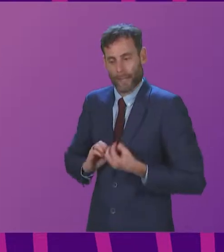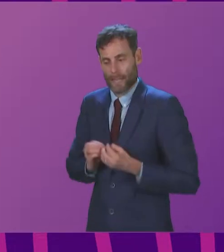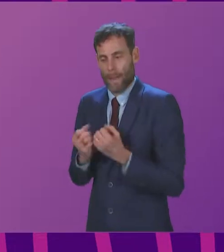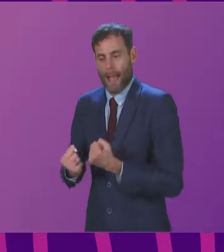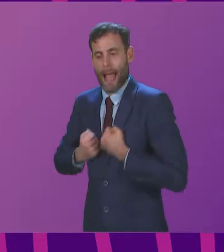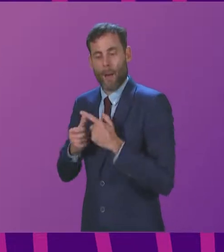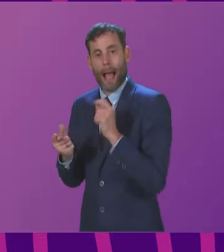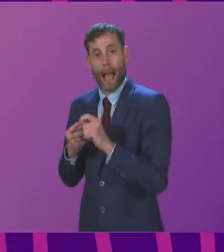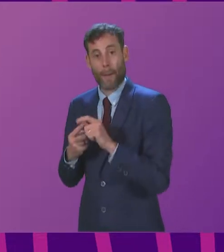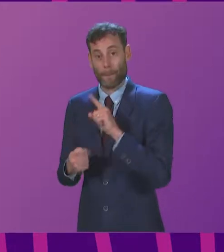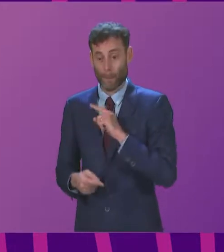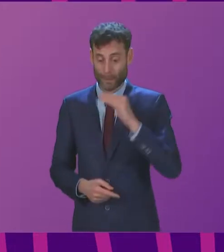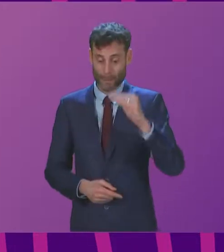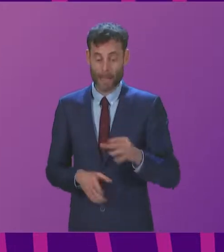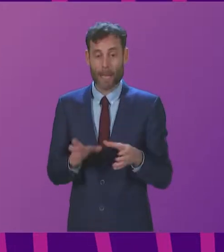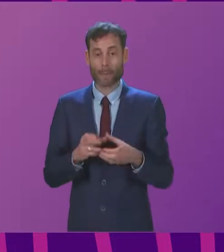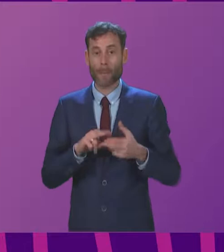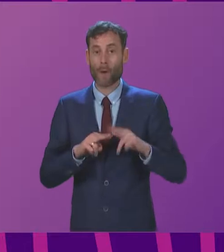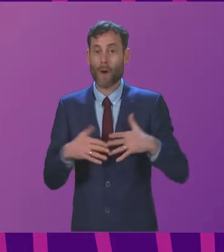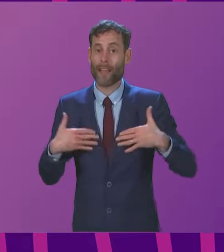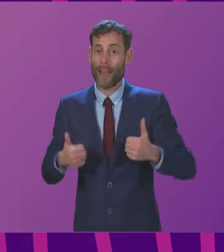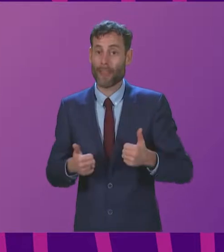of Health and Social Care south of the border that to be part of the English app, which we